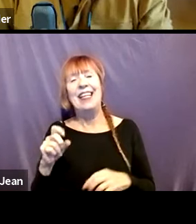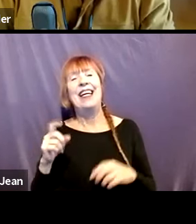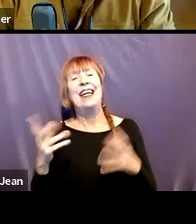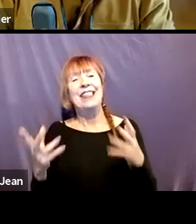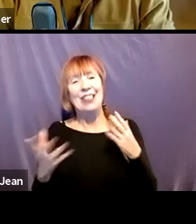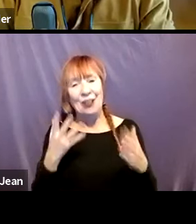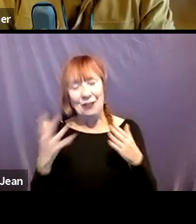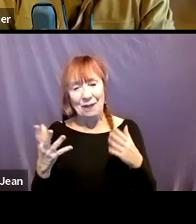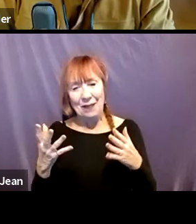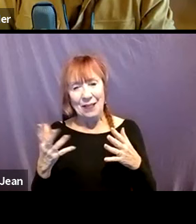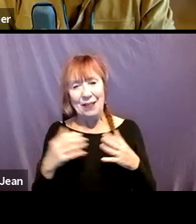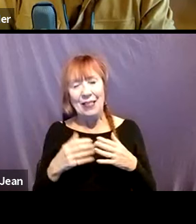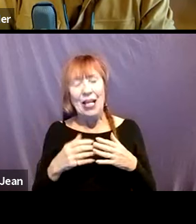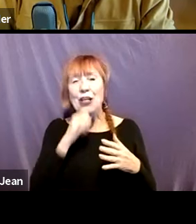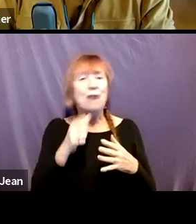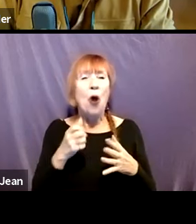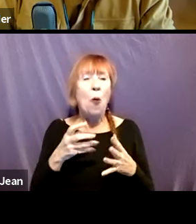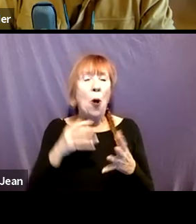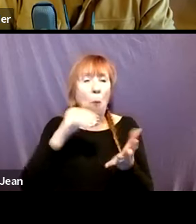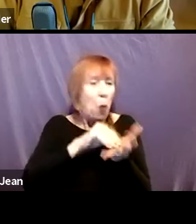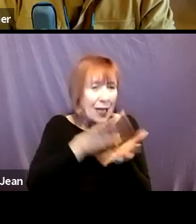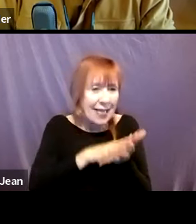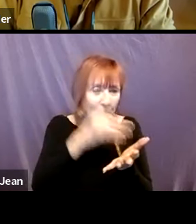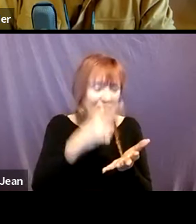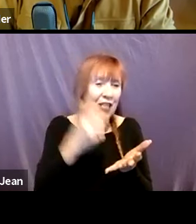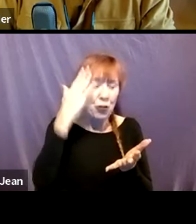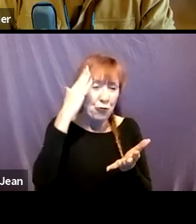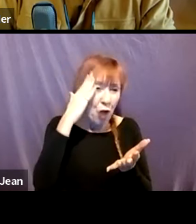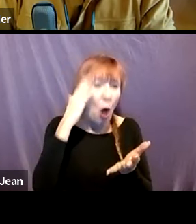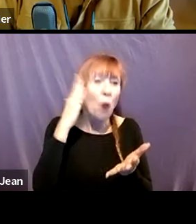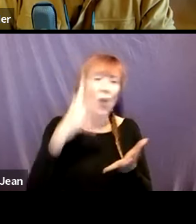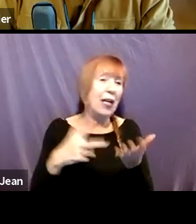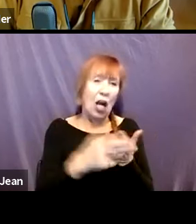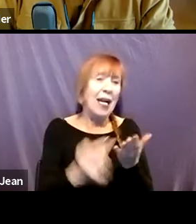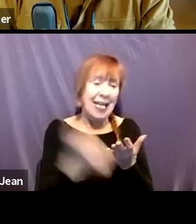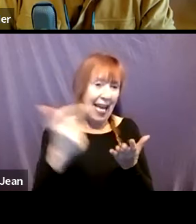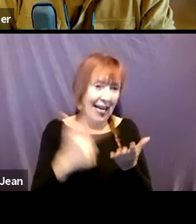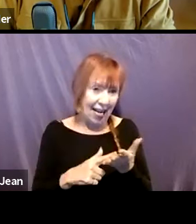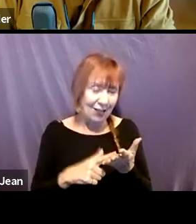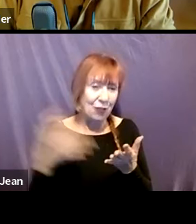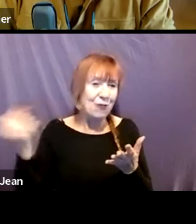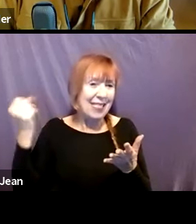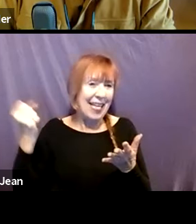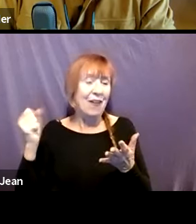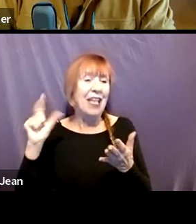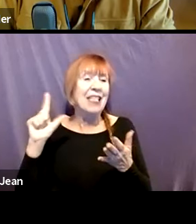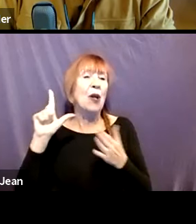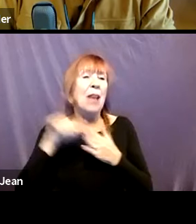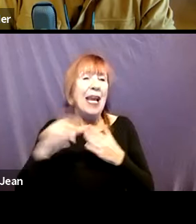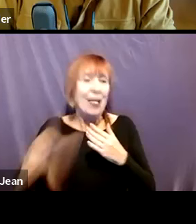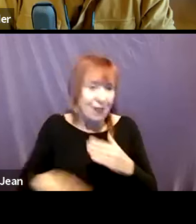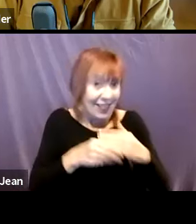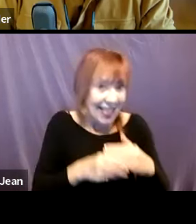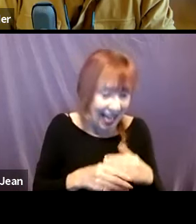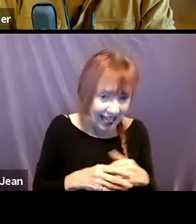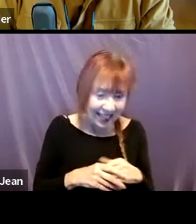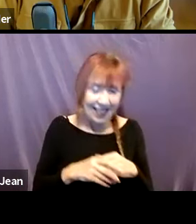'cause you know it'll get cut, and it's just something that they can cut. But I don't know. For pitches, I definitely don't, because I find that...